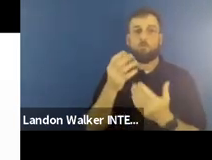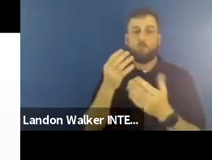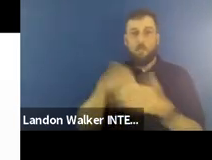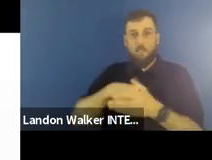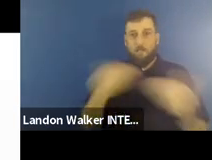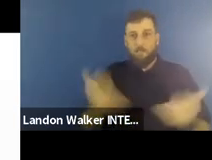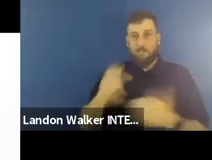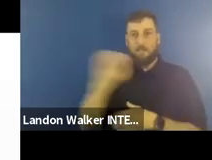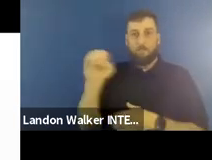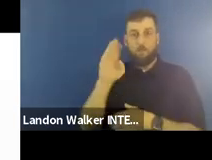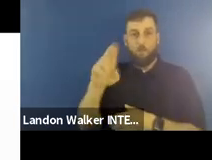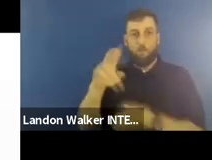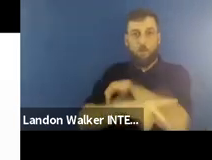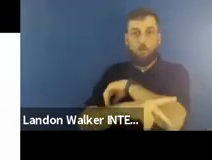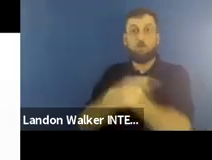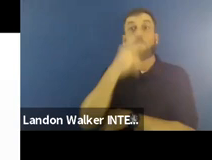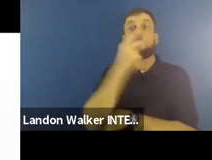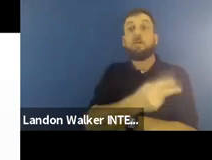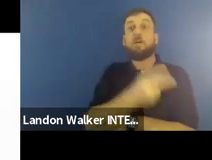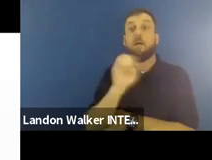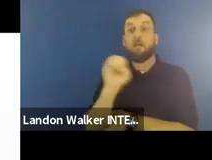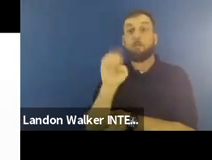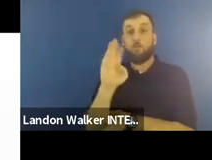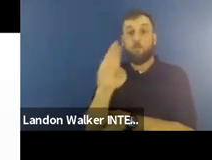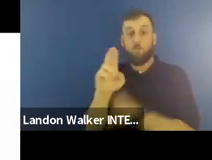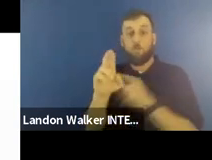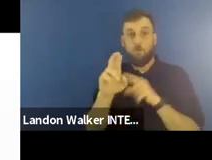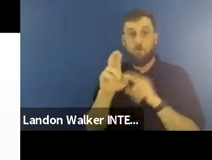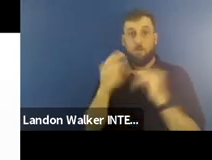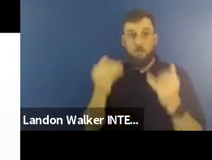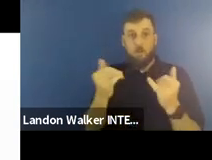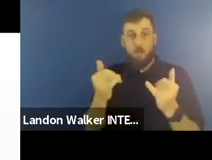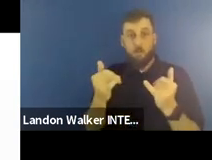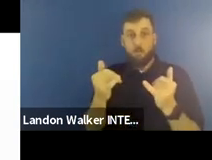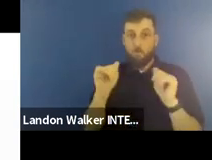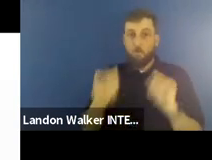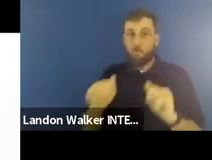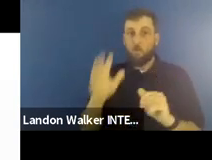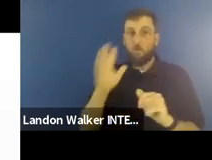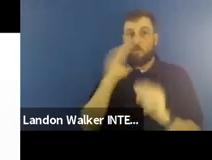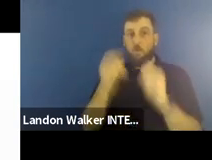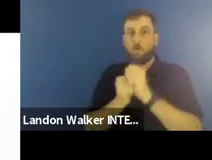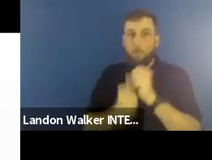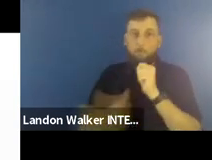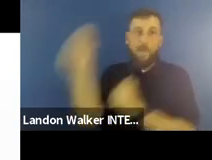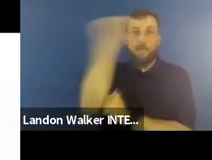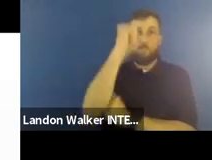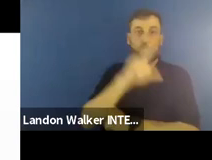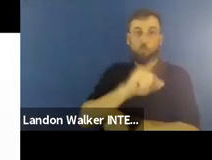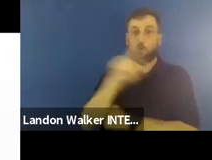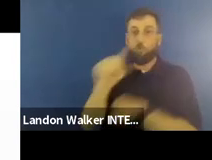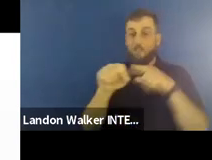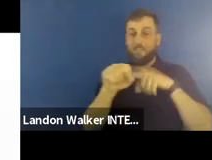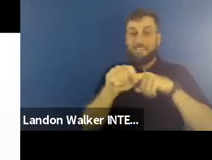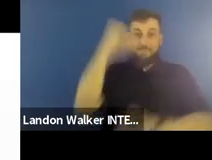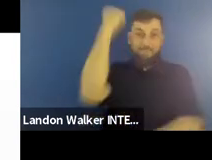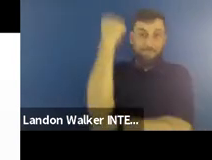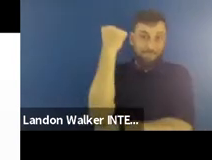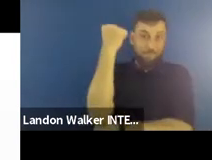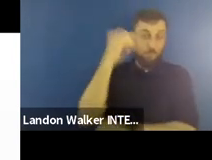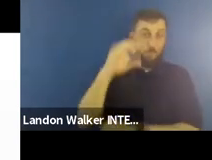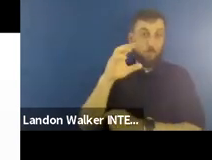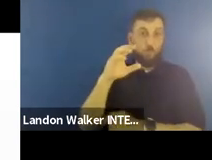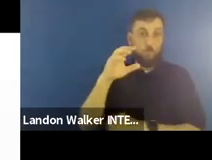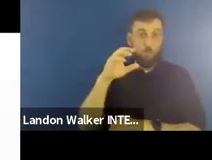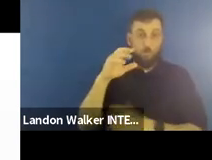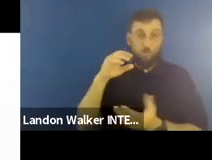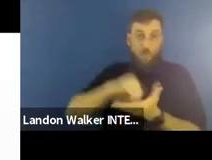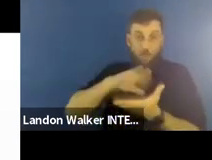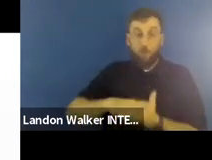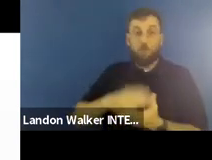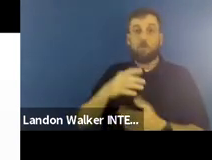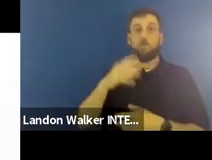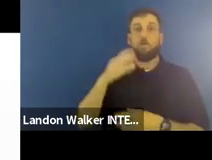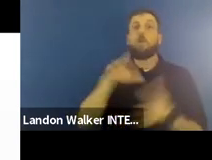see that Baton Rouge is or East Baton Rouge Parish is on track to surpass the 2020 record breaking numbers of 242 over the fatal overdoses.